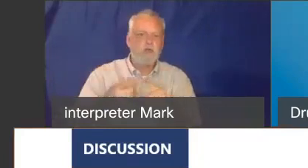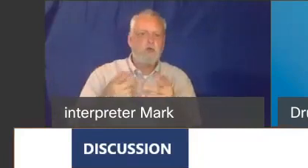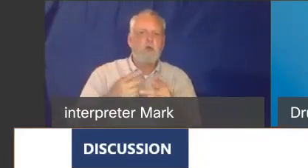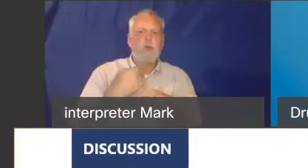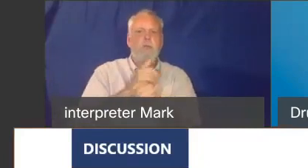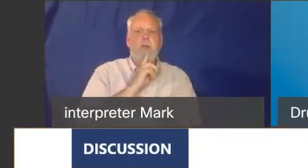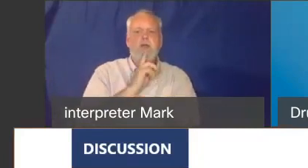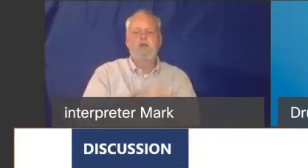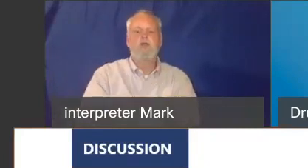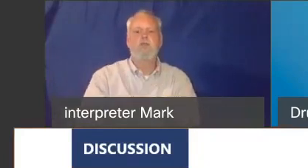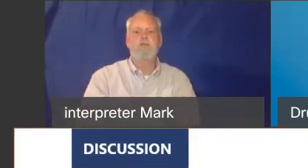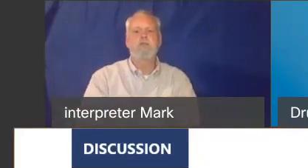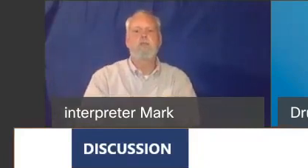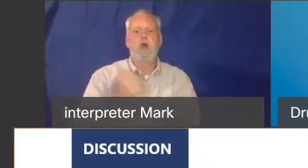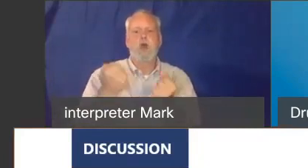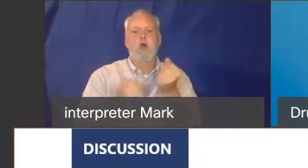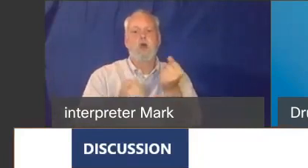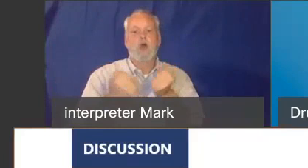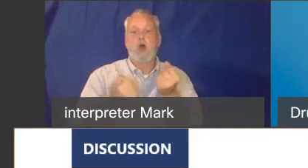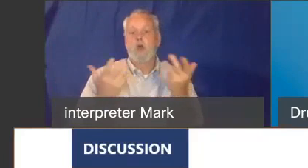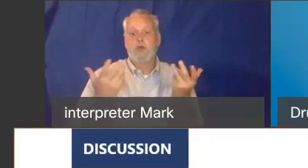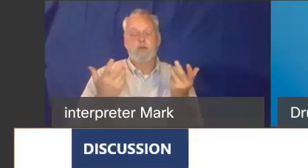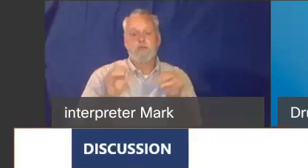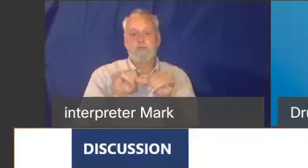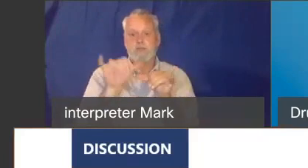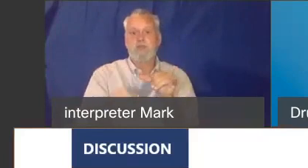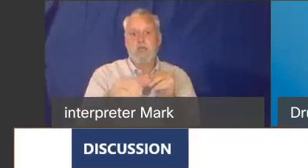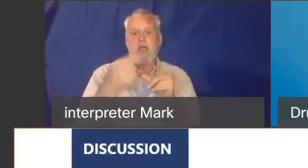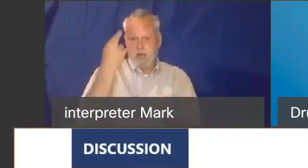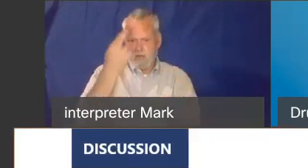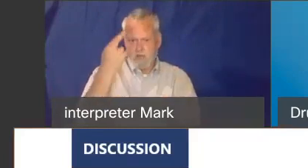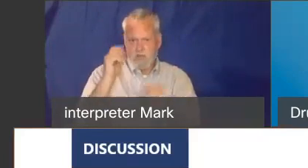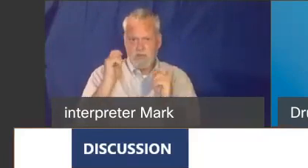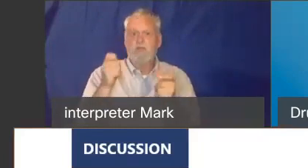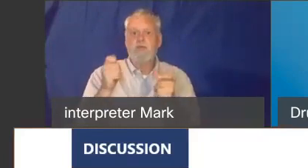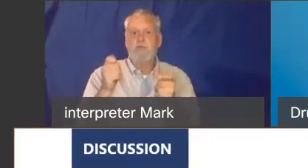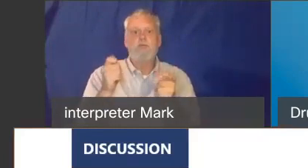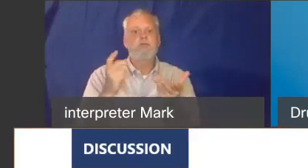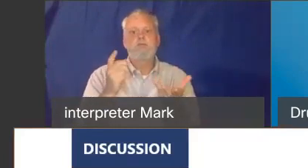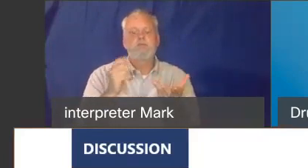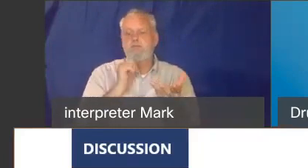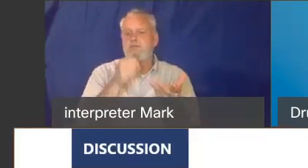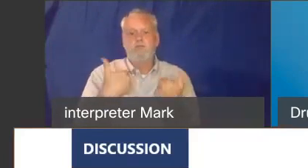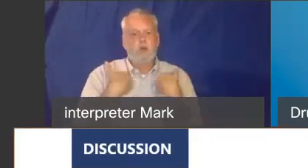But the cars on stay at reasonable speeds and don't have drastic con.